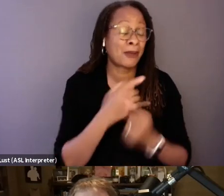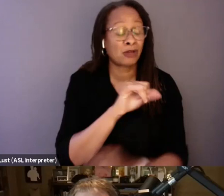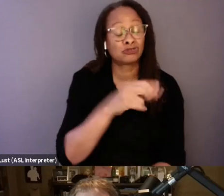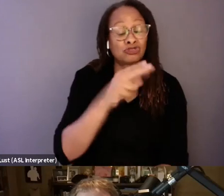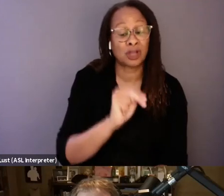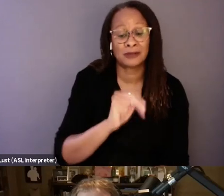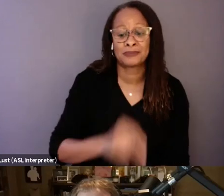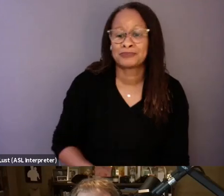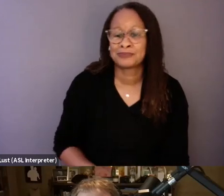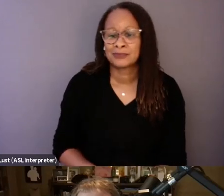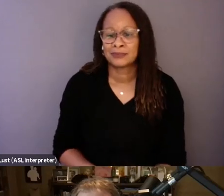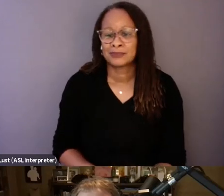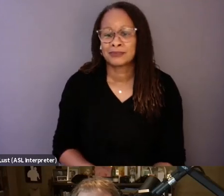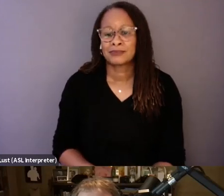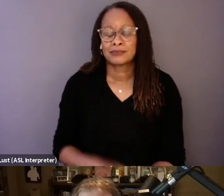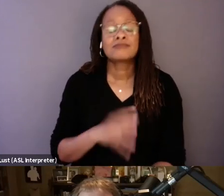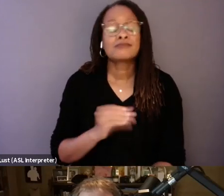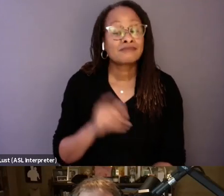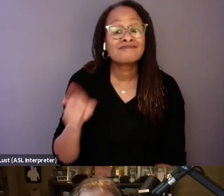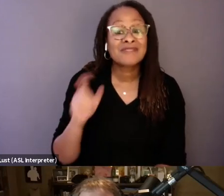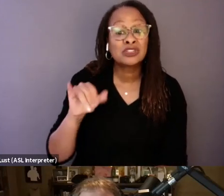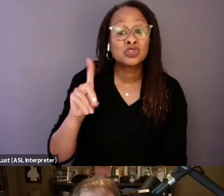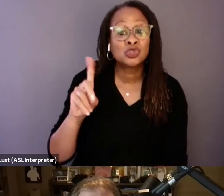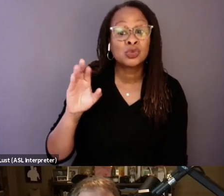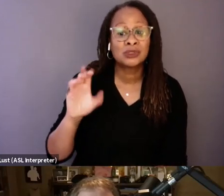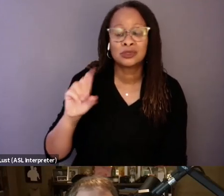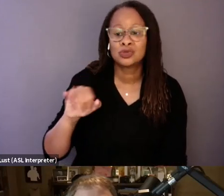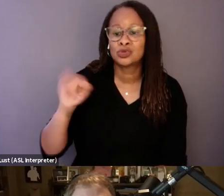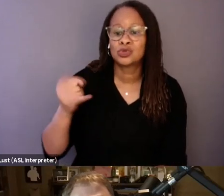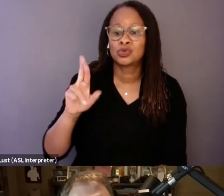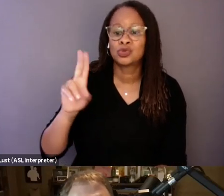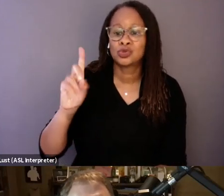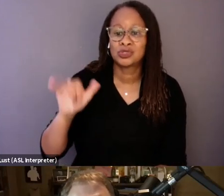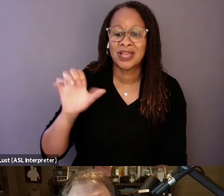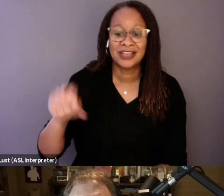And though Judy had... She can, of course, speak for herself